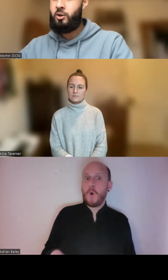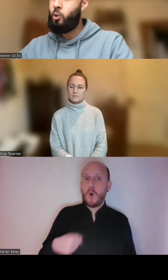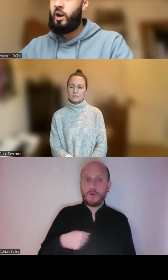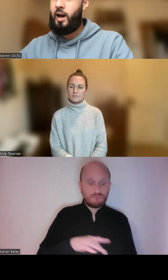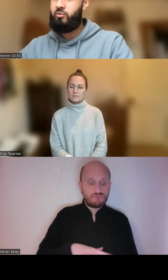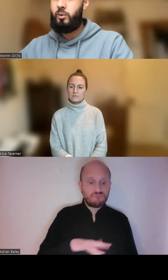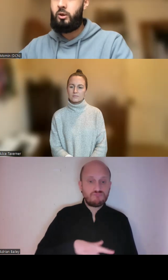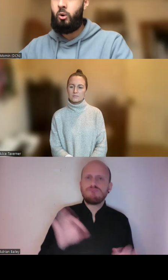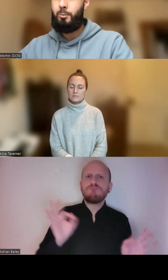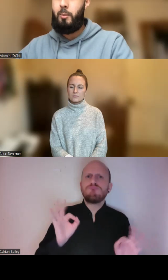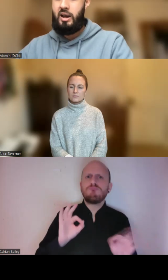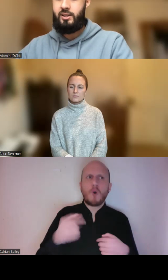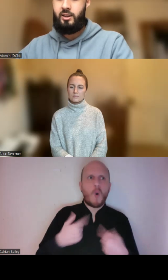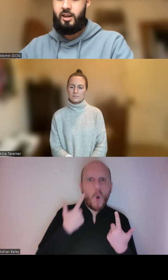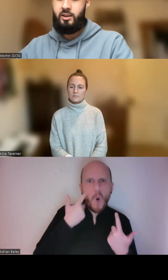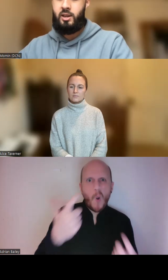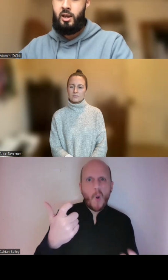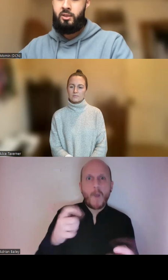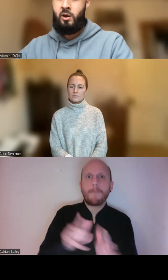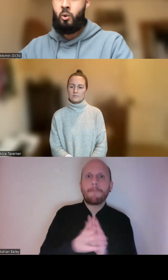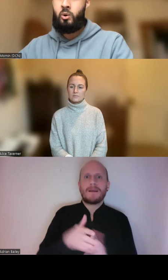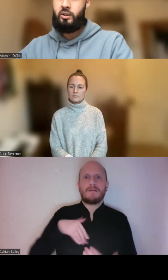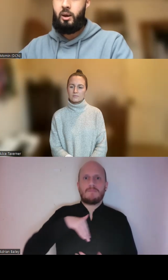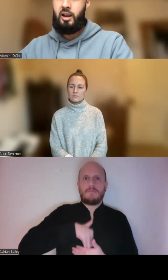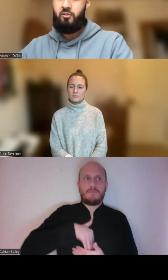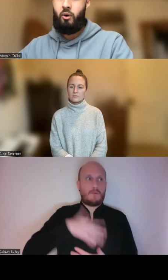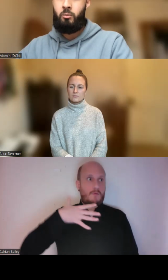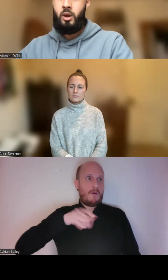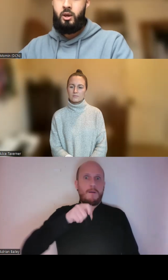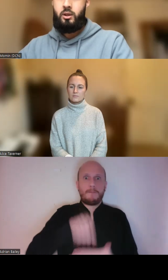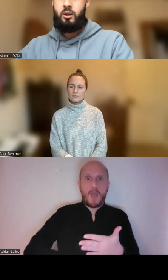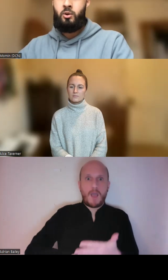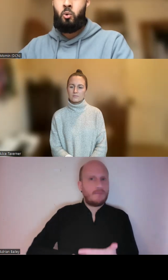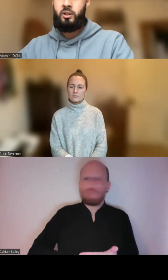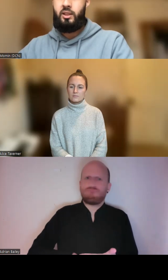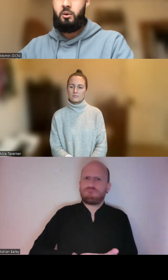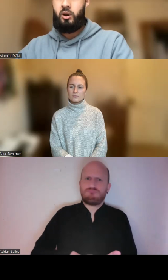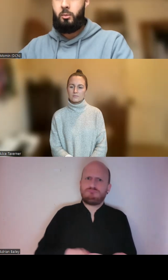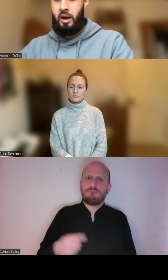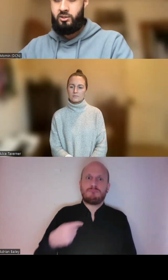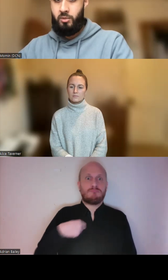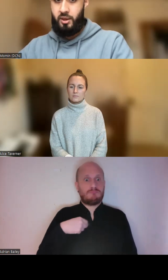They don't have what we call buying intent. They're not going on that platform knowing that they want to buy something.